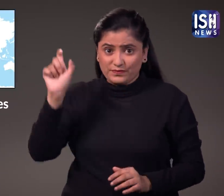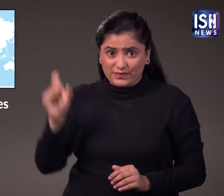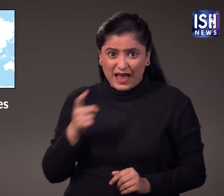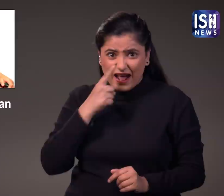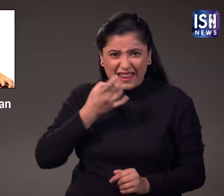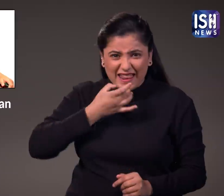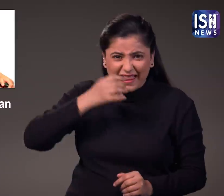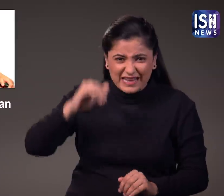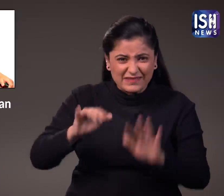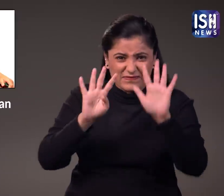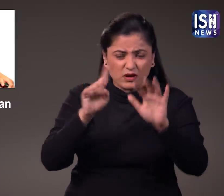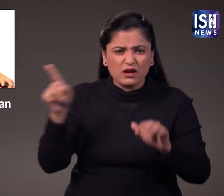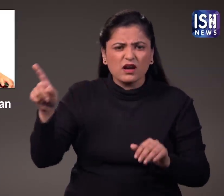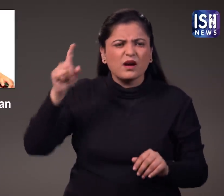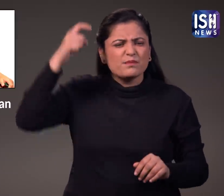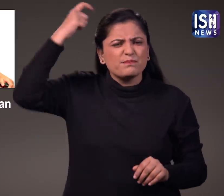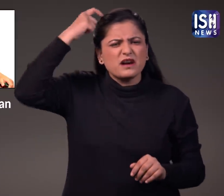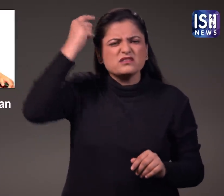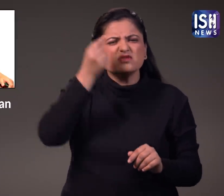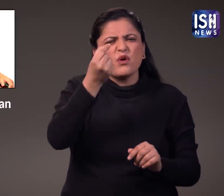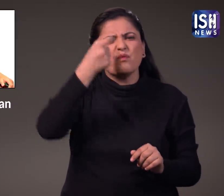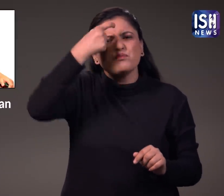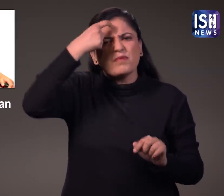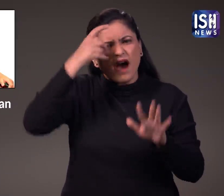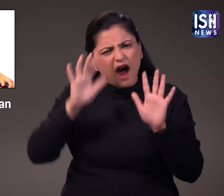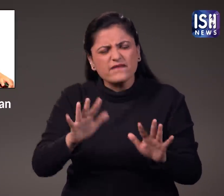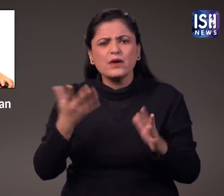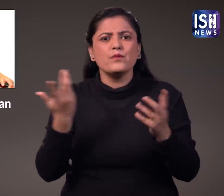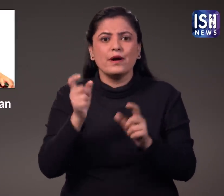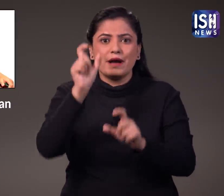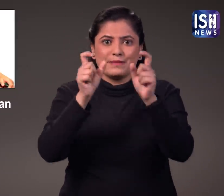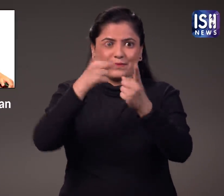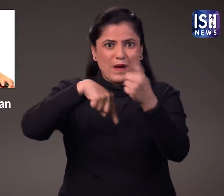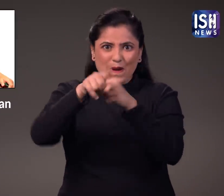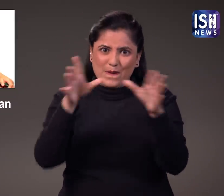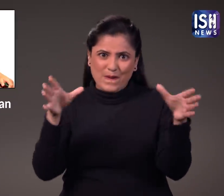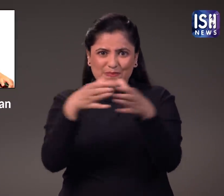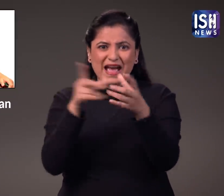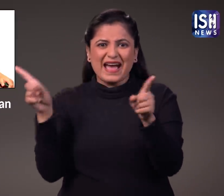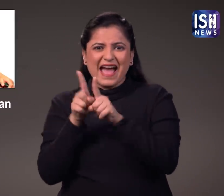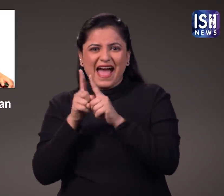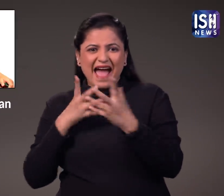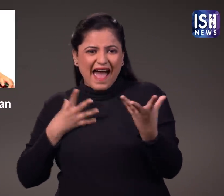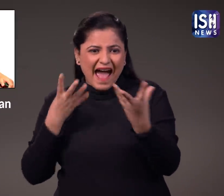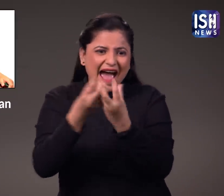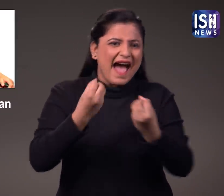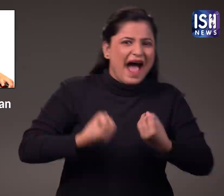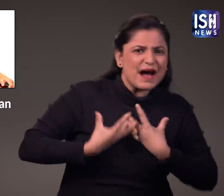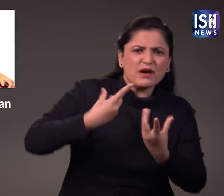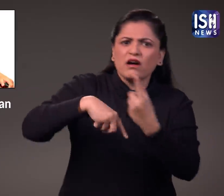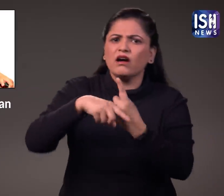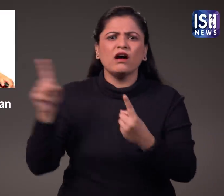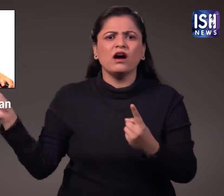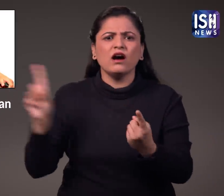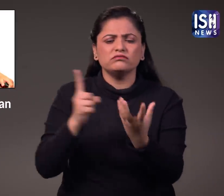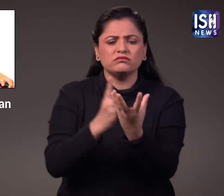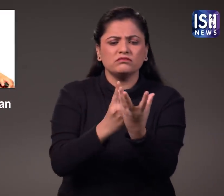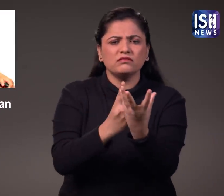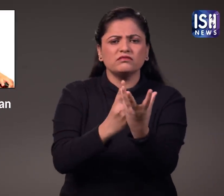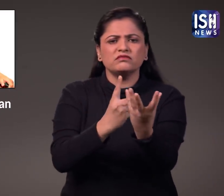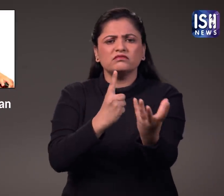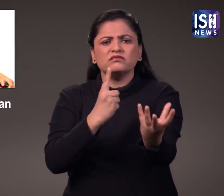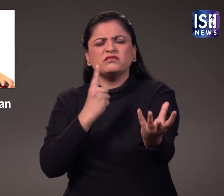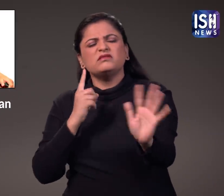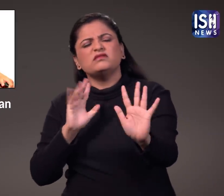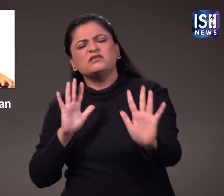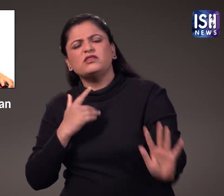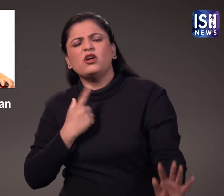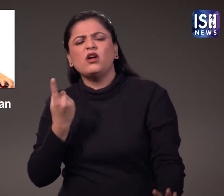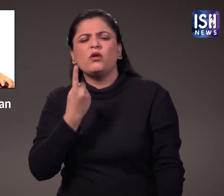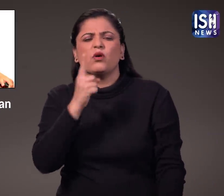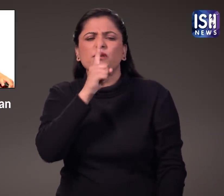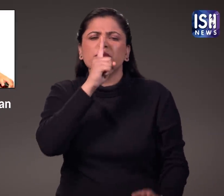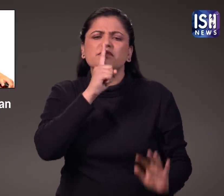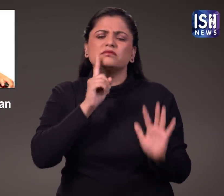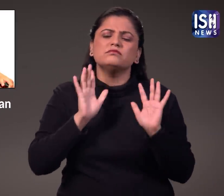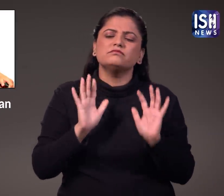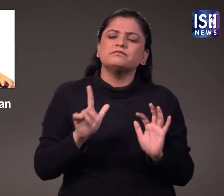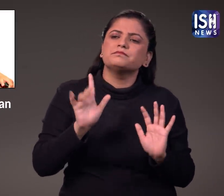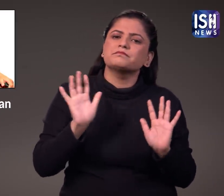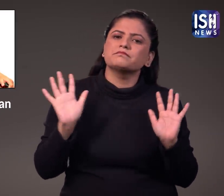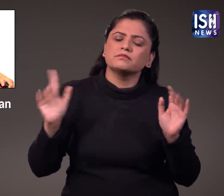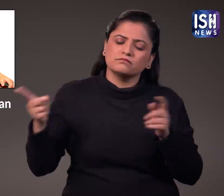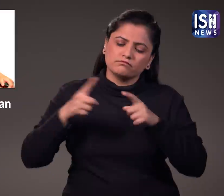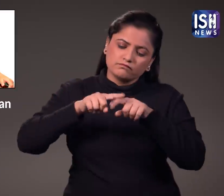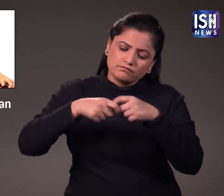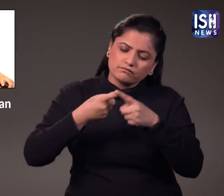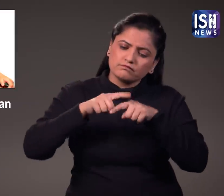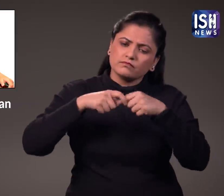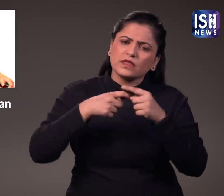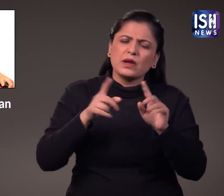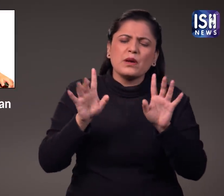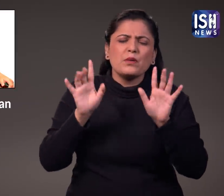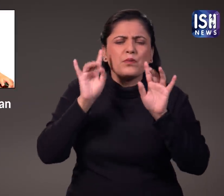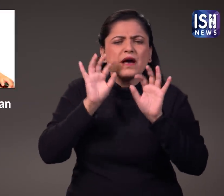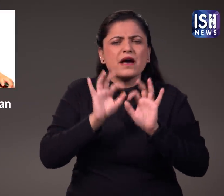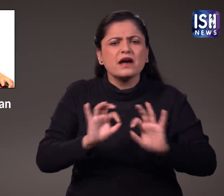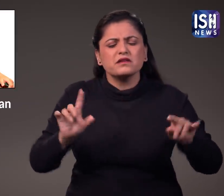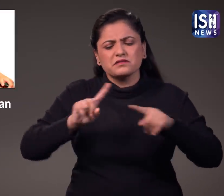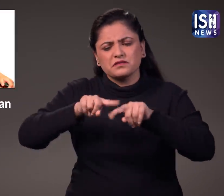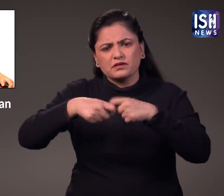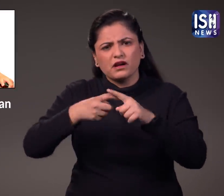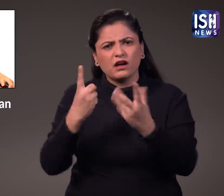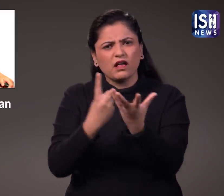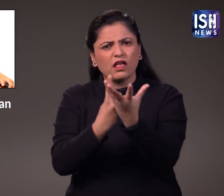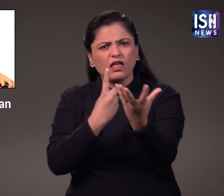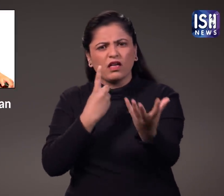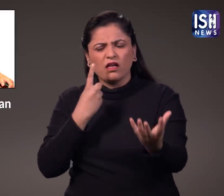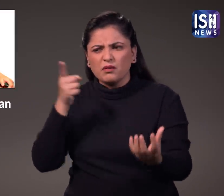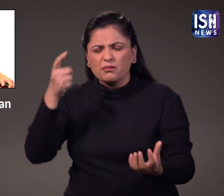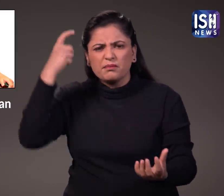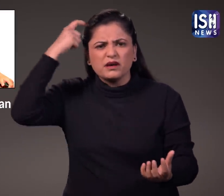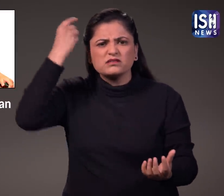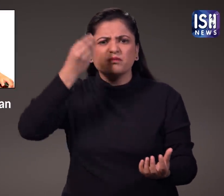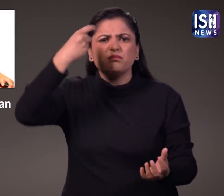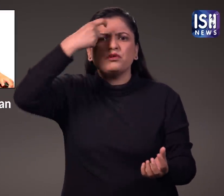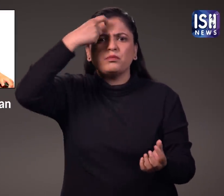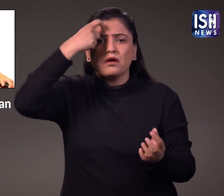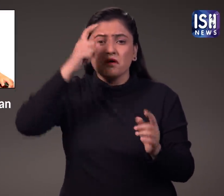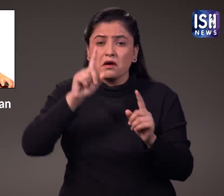She is an autistic girl which is a psychological disorder which impairs the ability to socialize and interact.